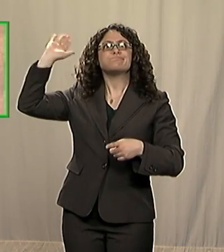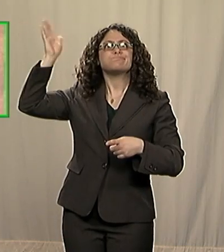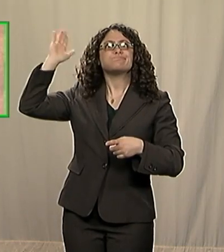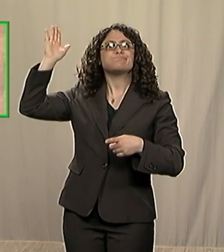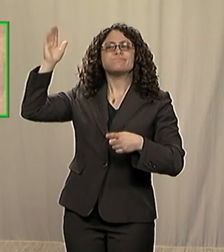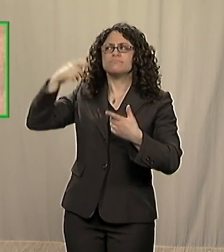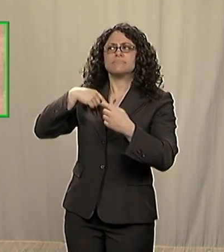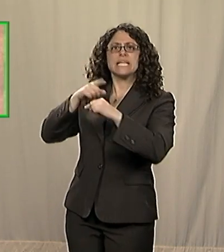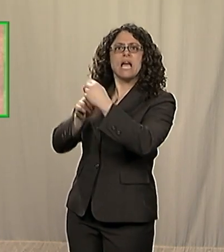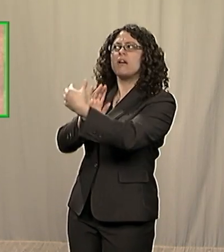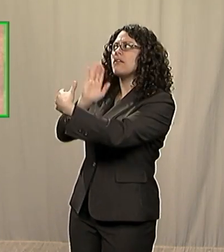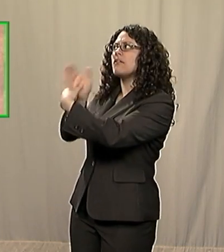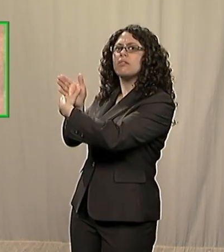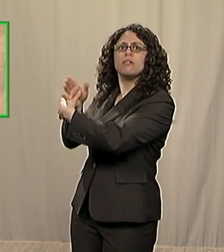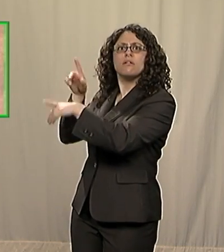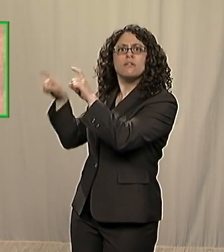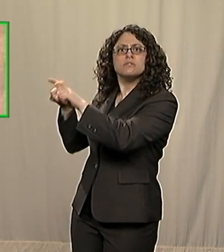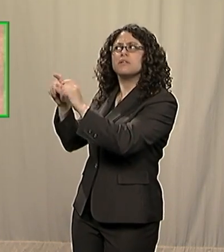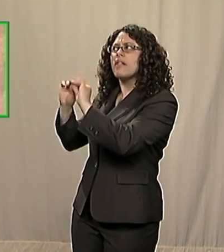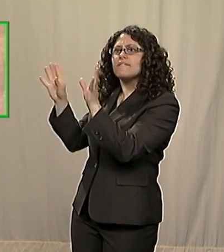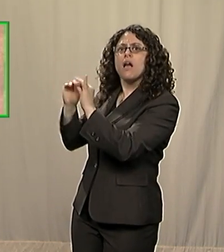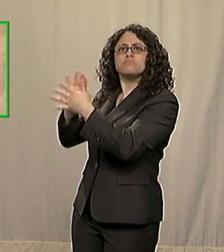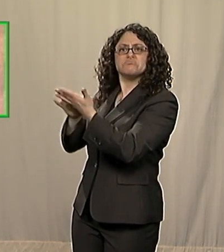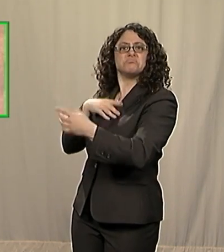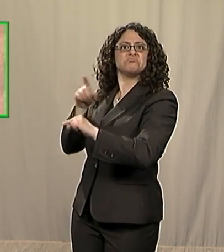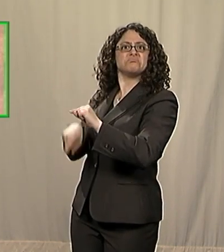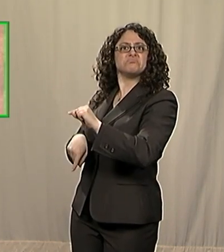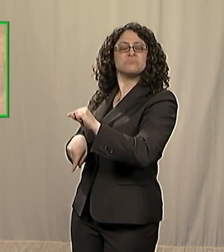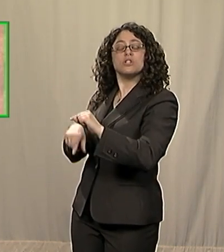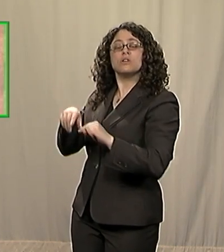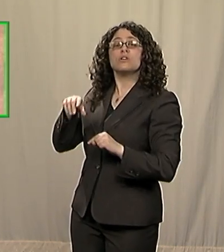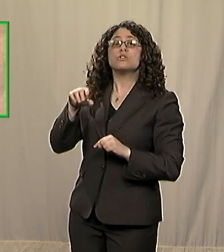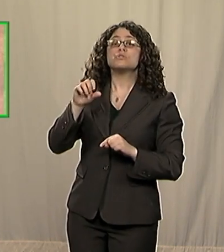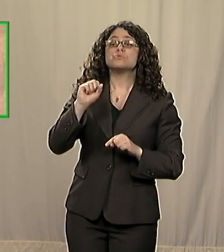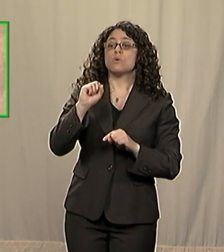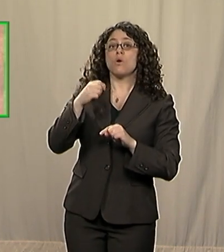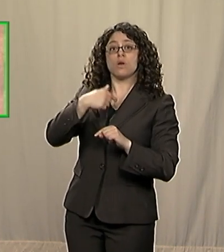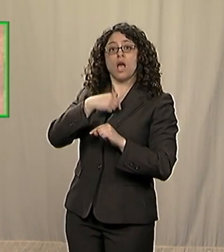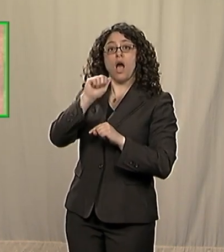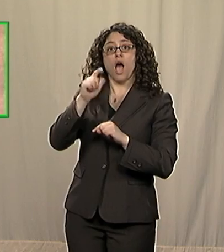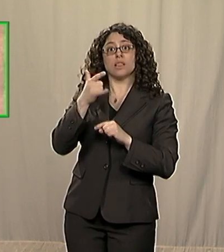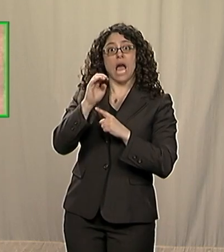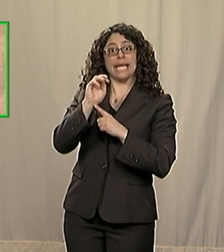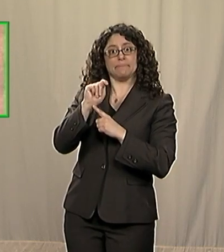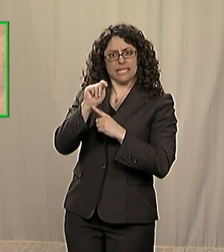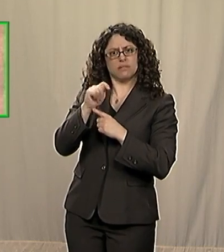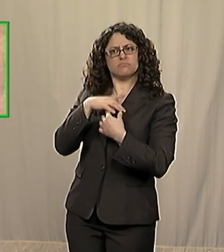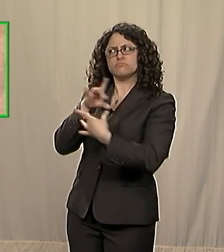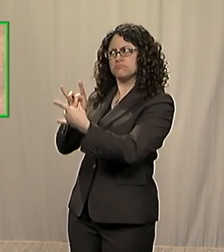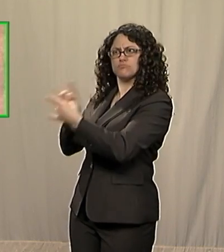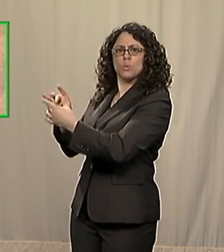My alignment is going to be at least in terms of my meaning coming from them. Probably very, very little presentation of self,